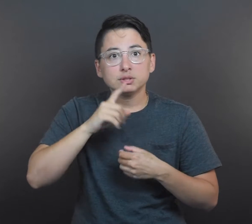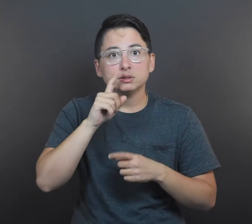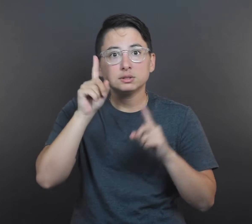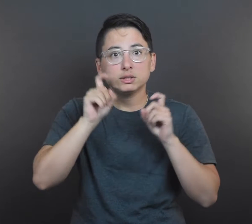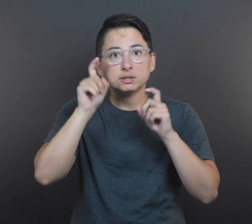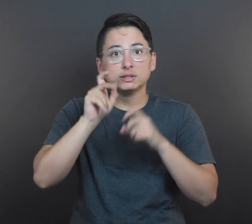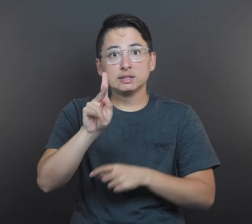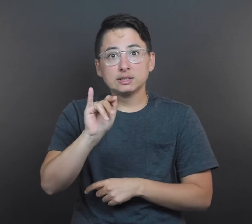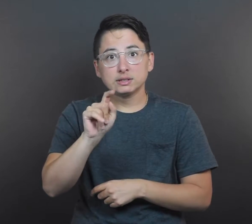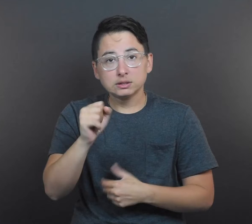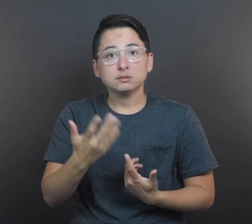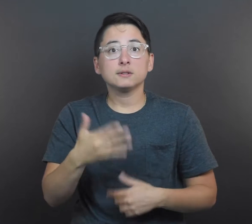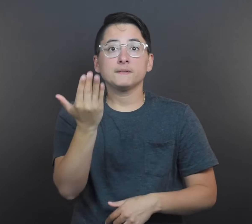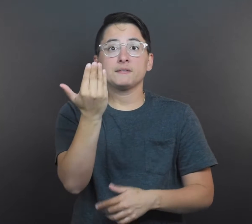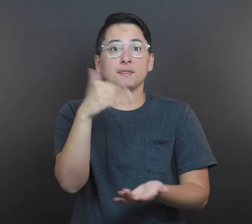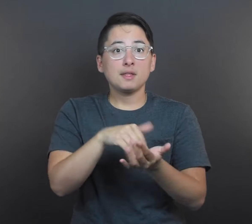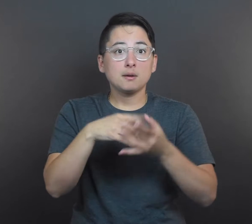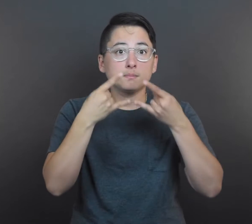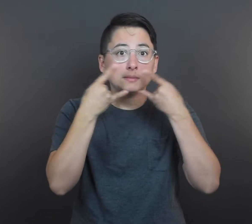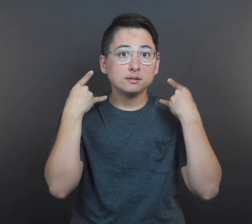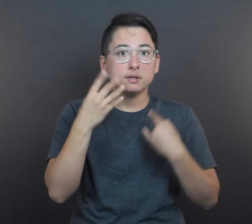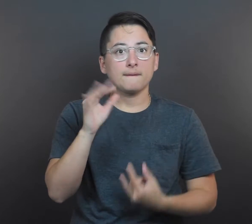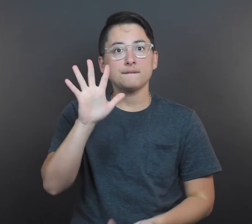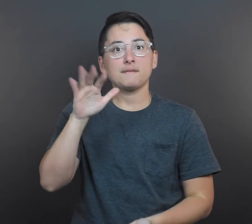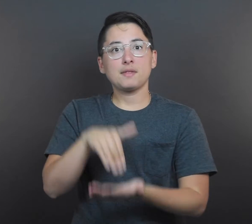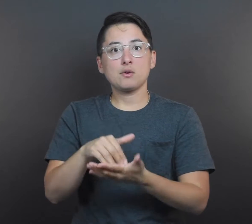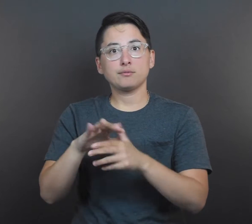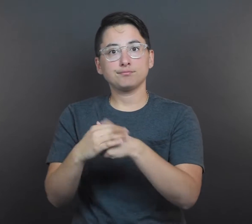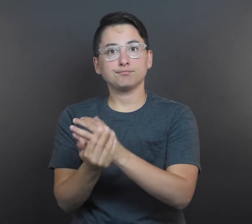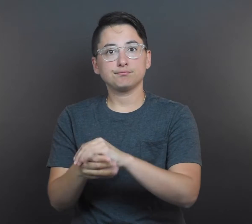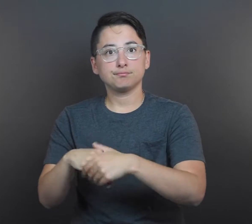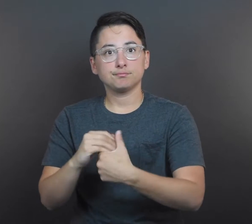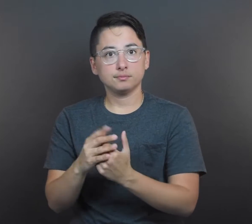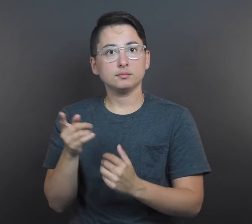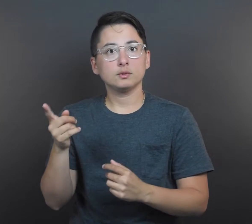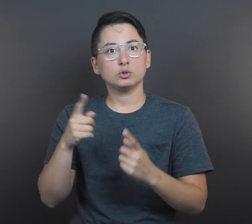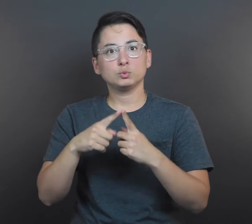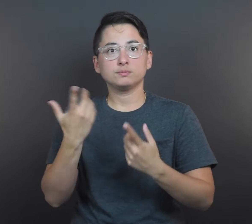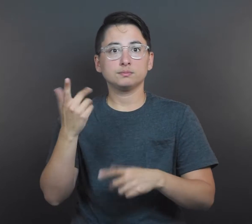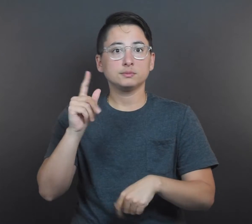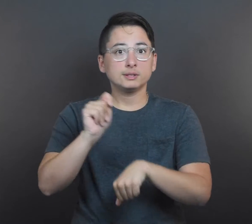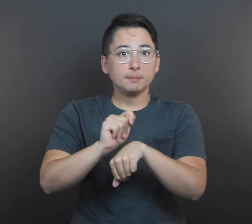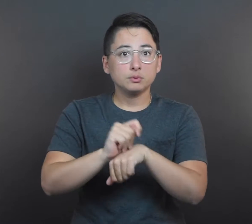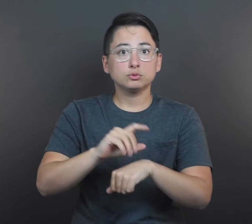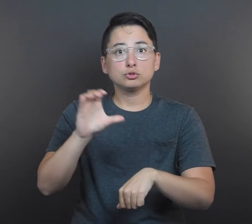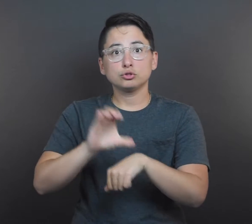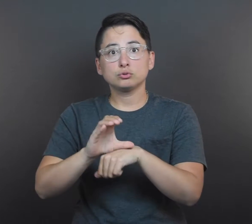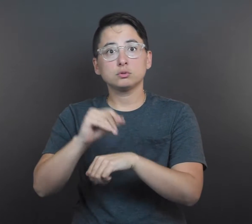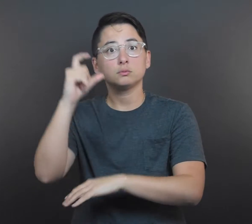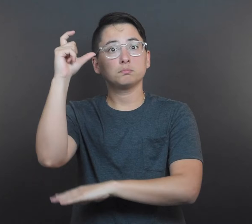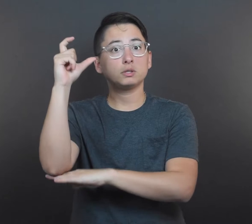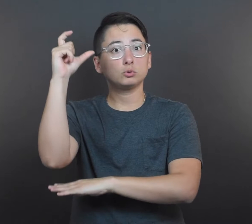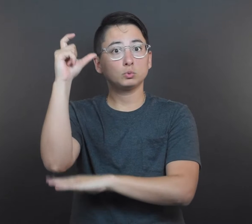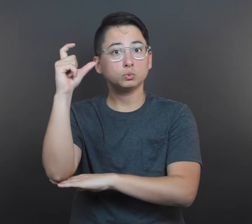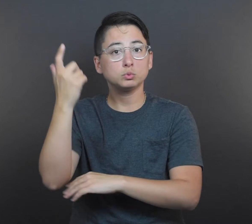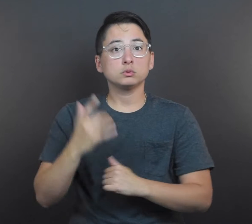and 5,000 hand sanitizers) to temples, churches, and mosques in communities. They also worked with